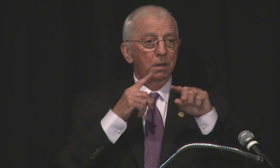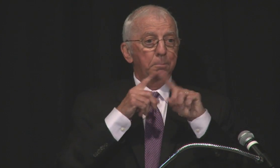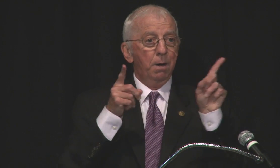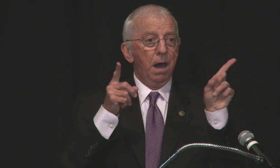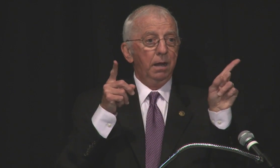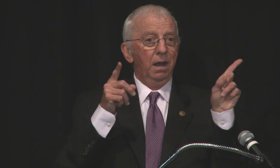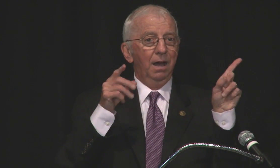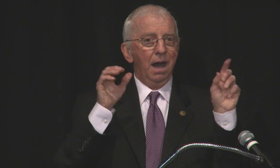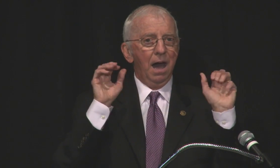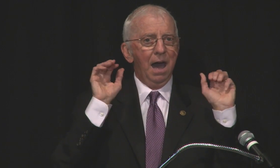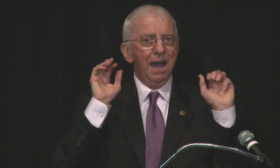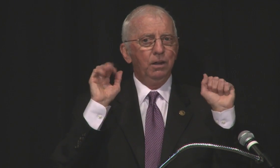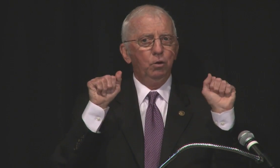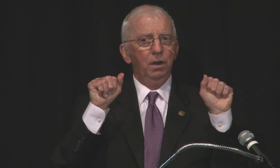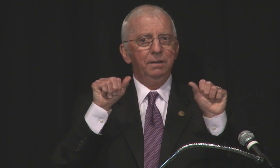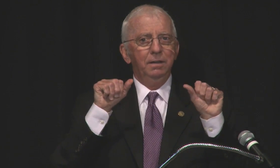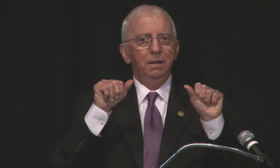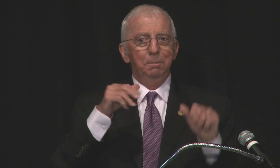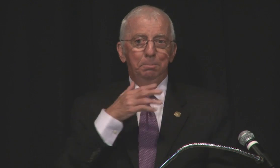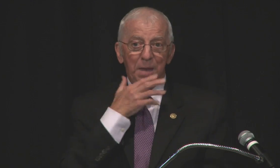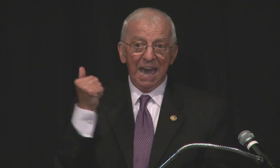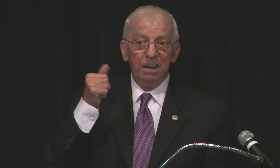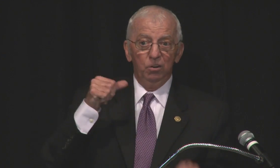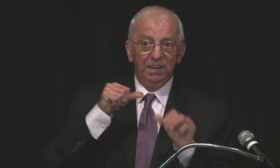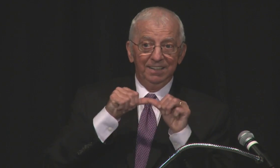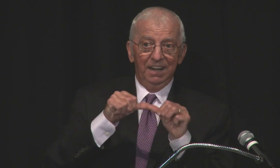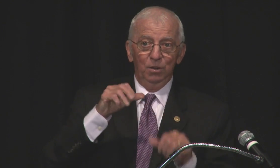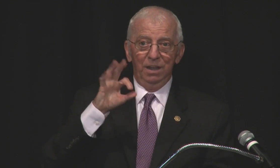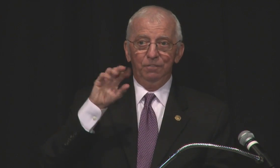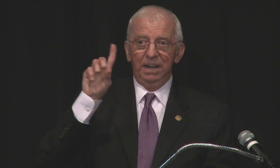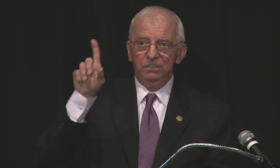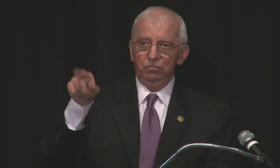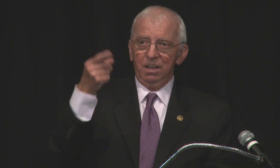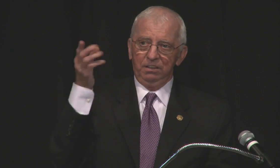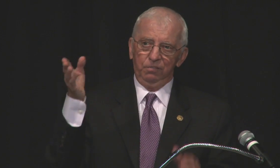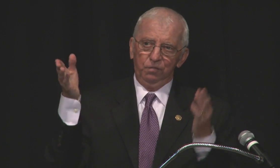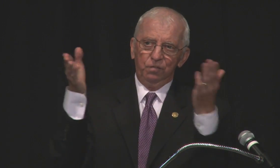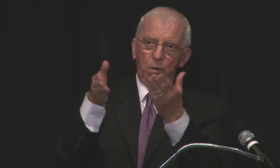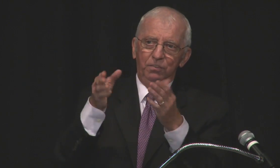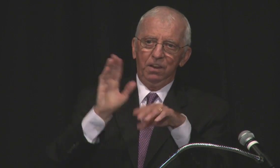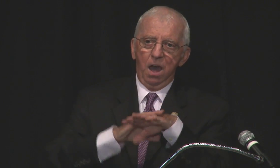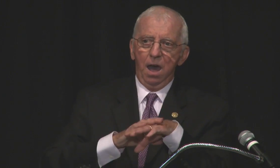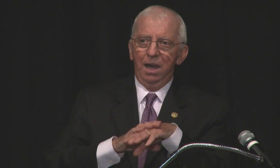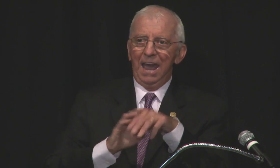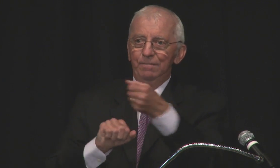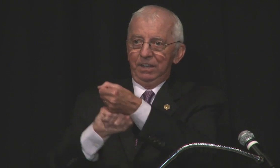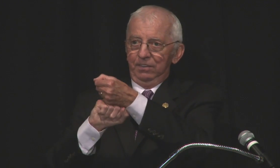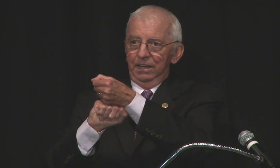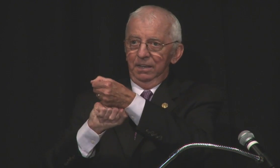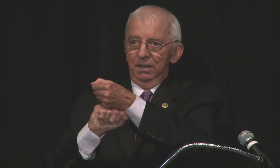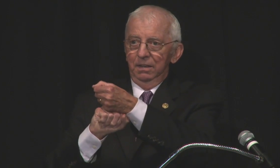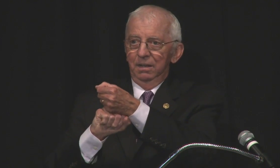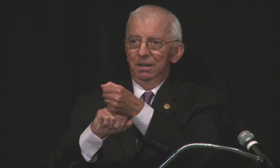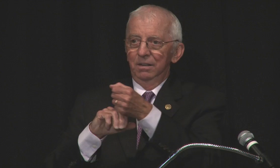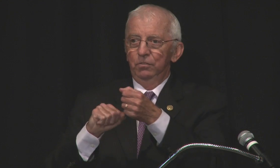But I could better continue if I just focused on advocacy.